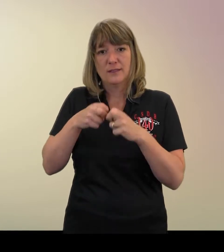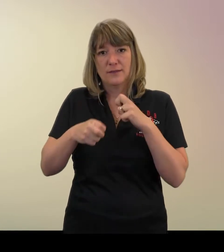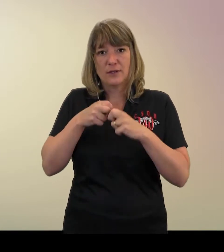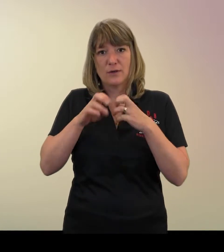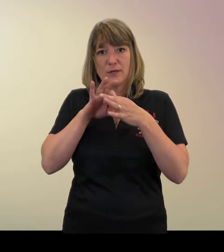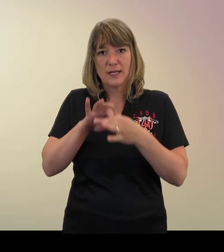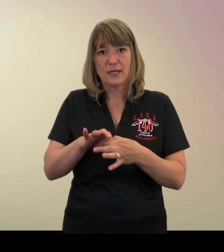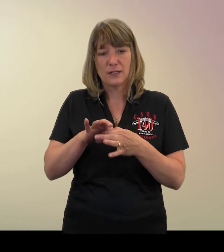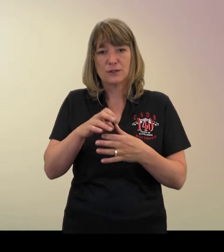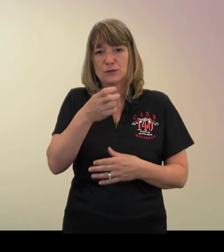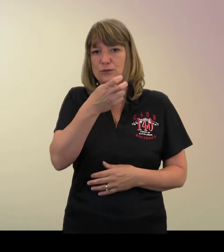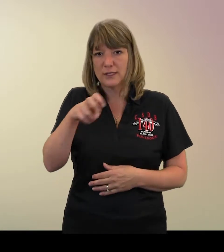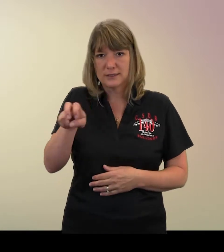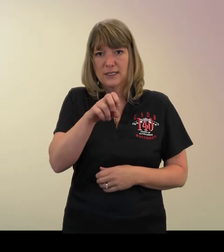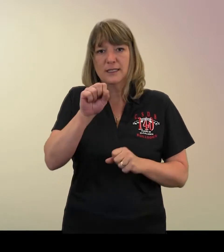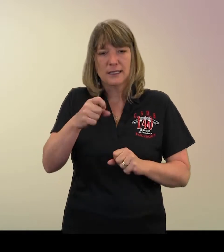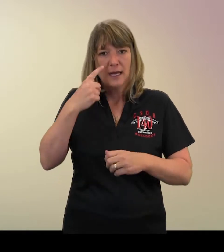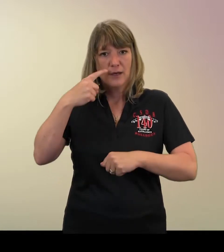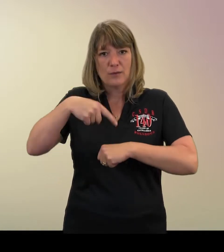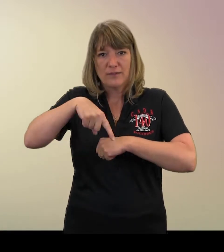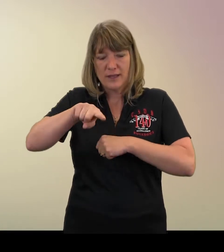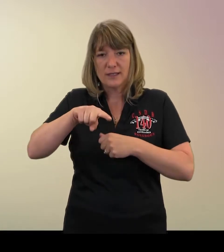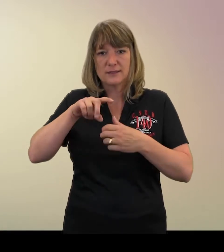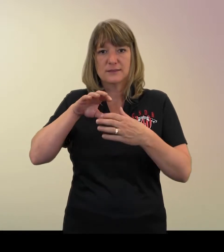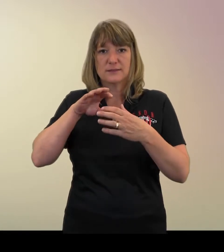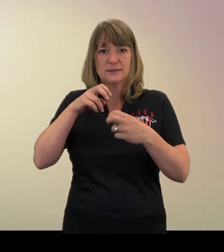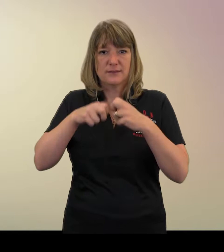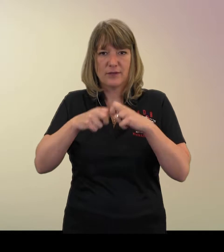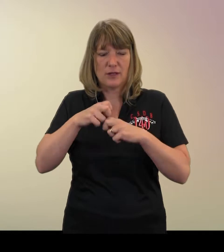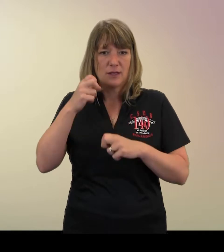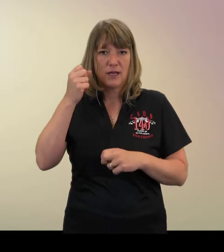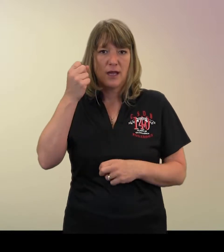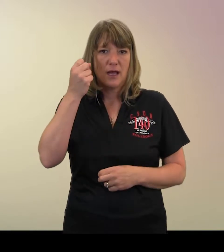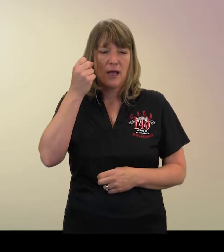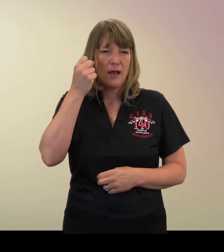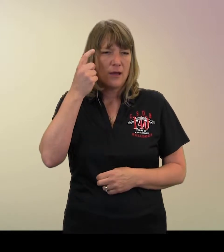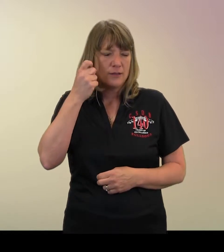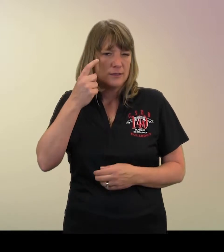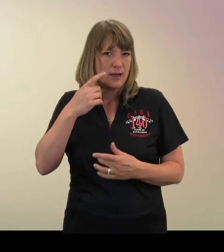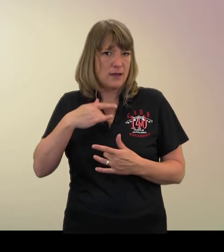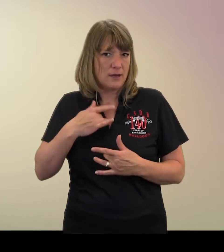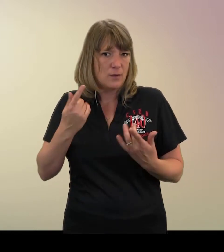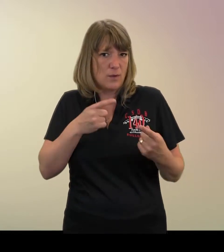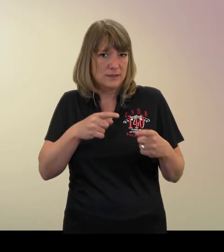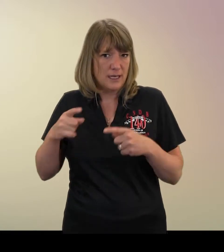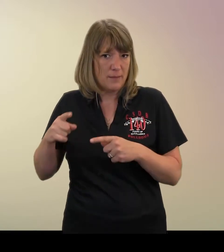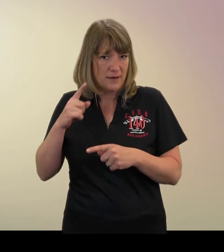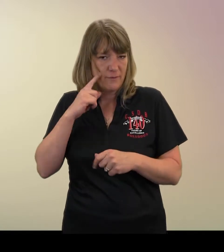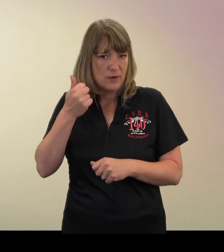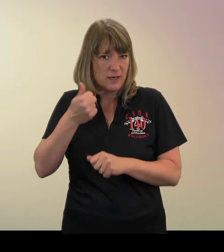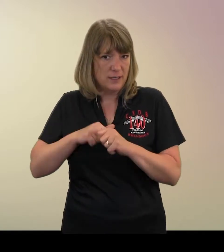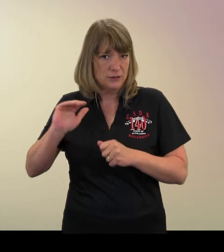difficulties with transitions can reflect difficulty understanding what's happening for the child,